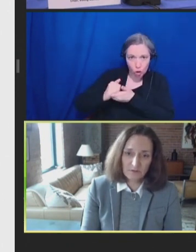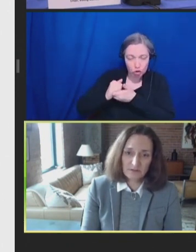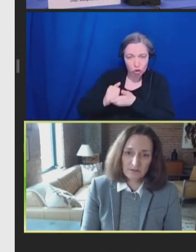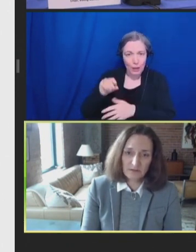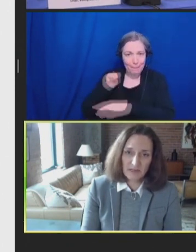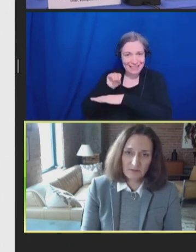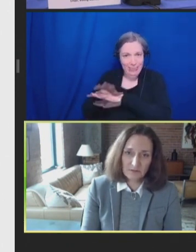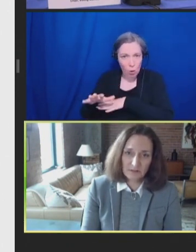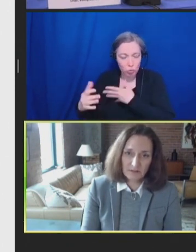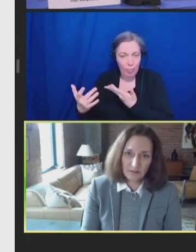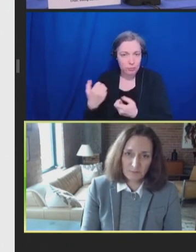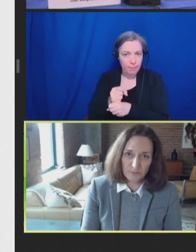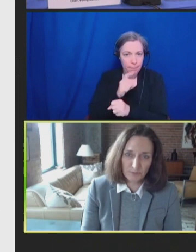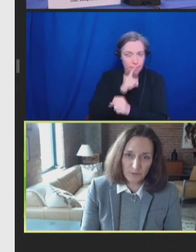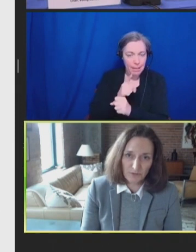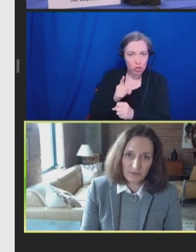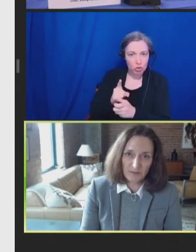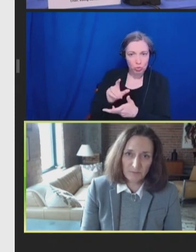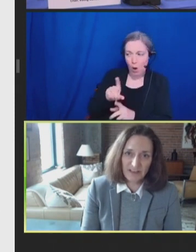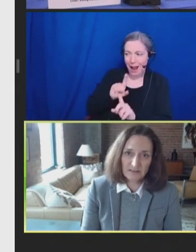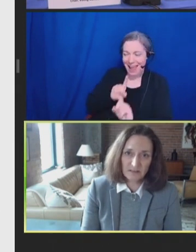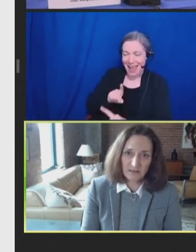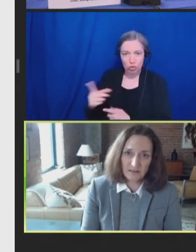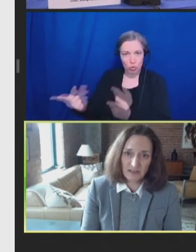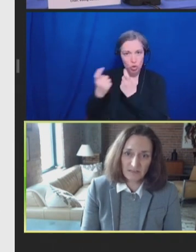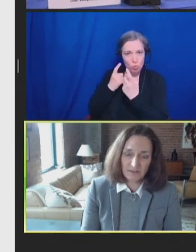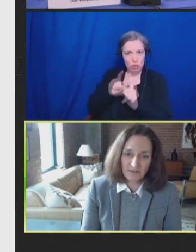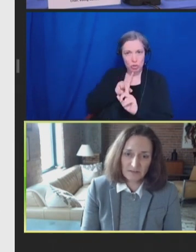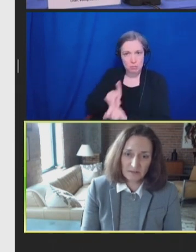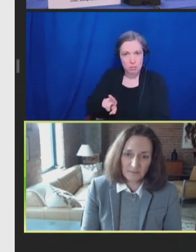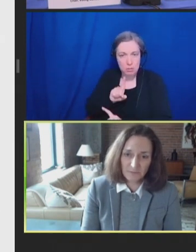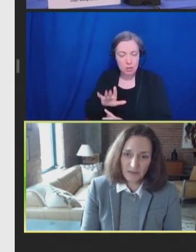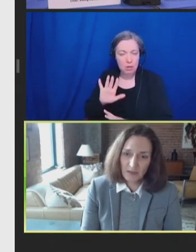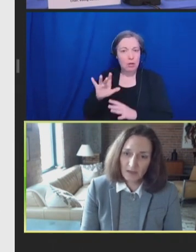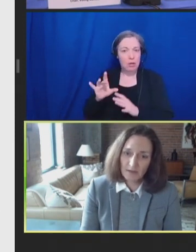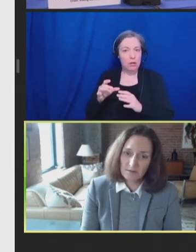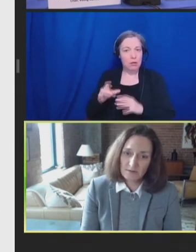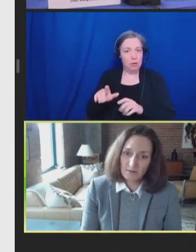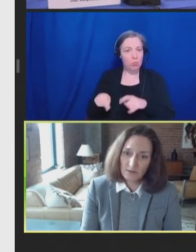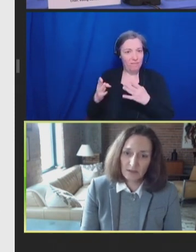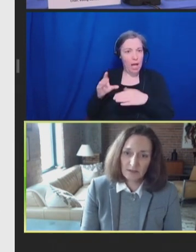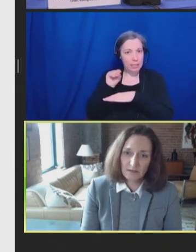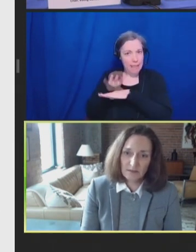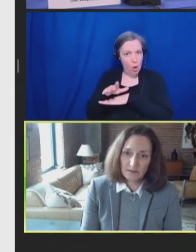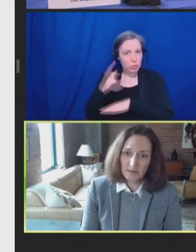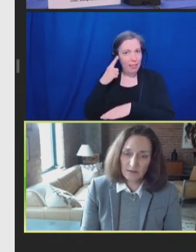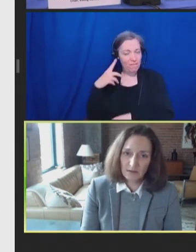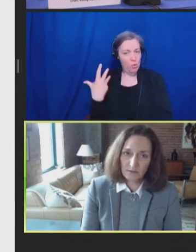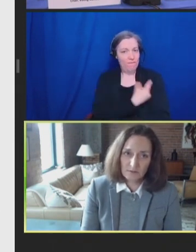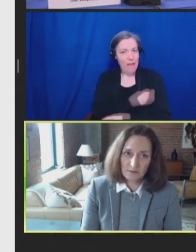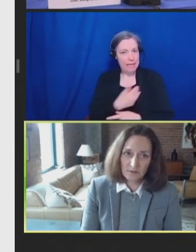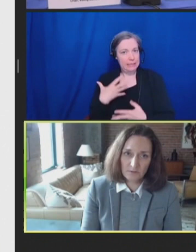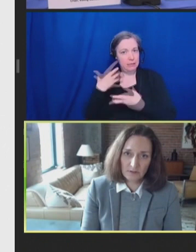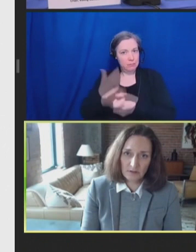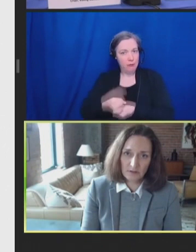to address counseling, to prevail on vaccine confidence. And so, again, these codes in the